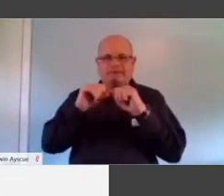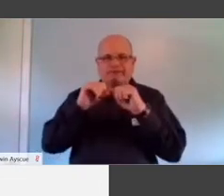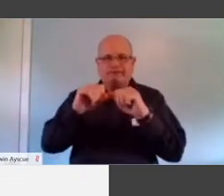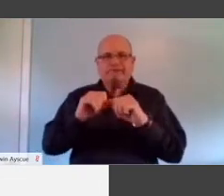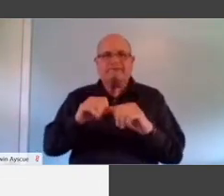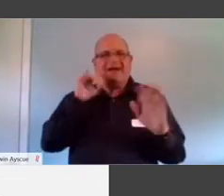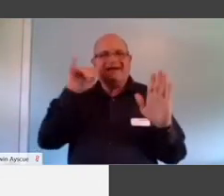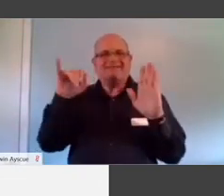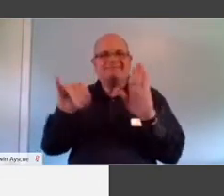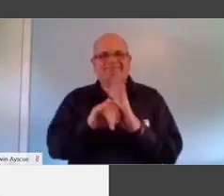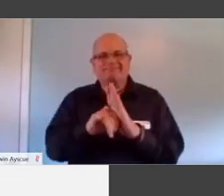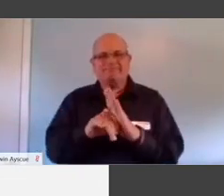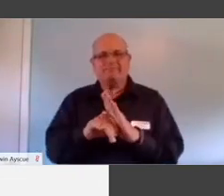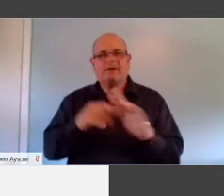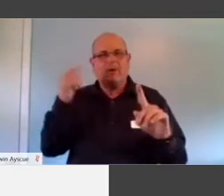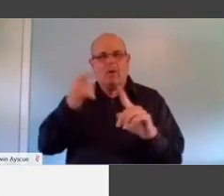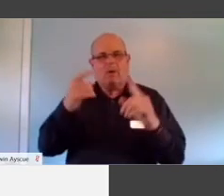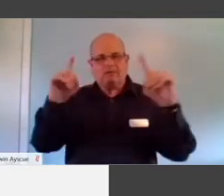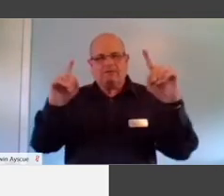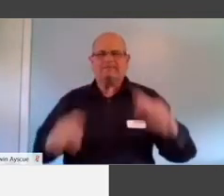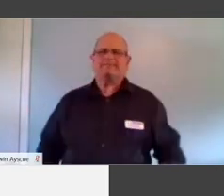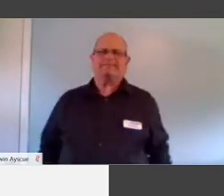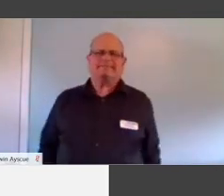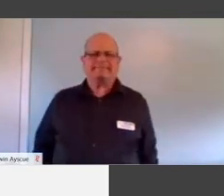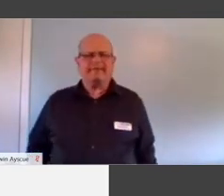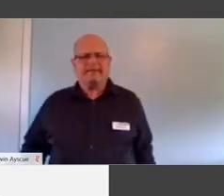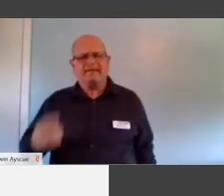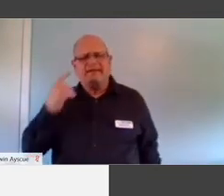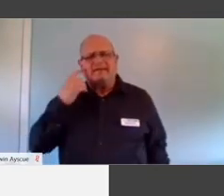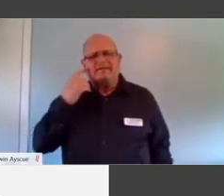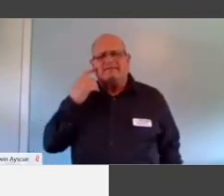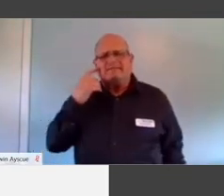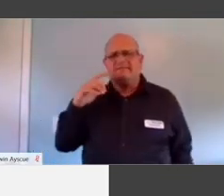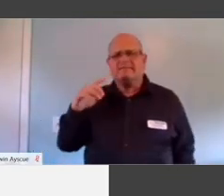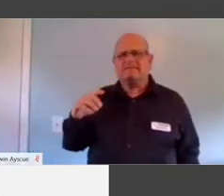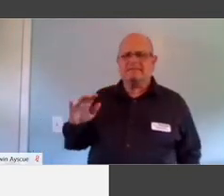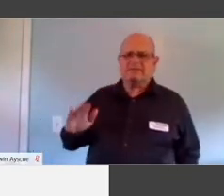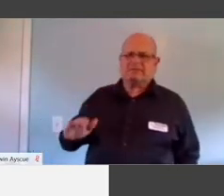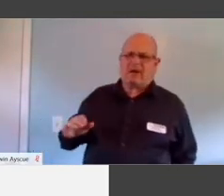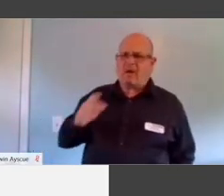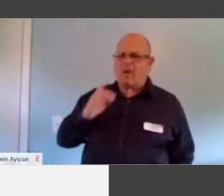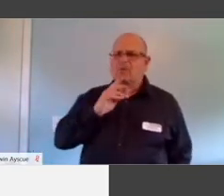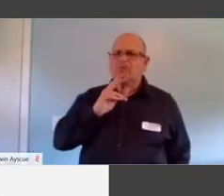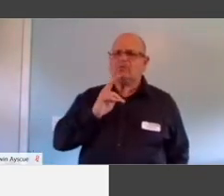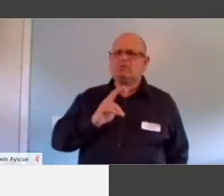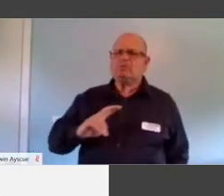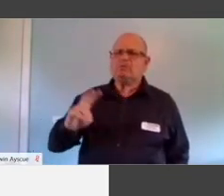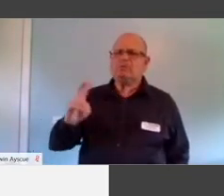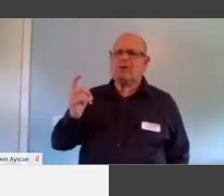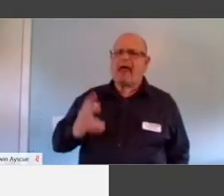If you think about it, a child between two and a half and three is when language is booming